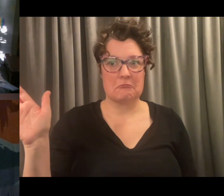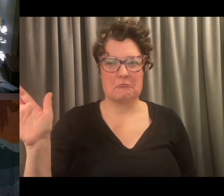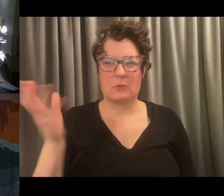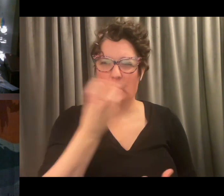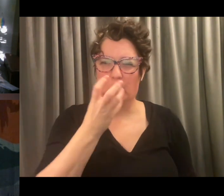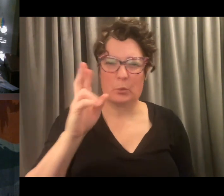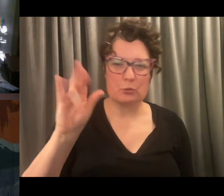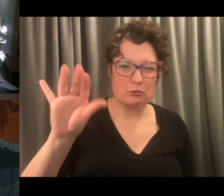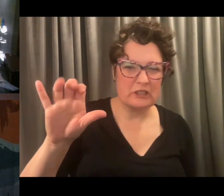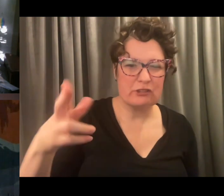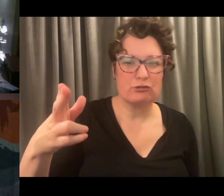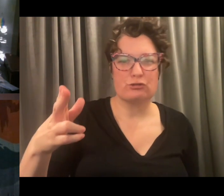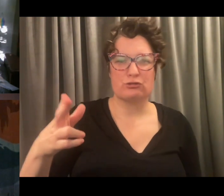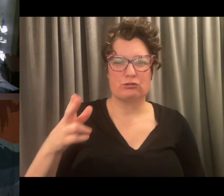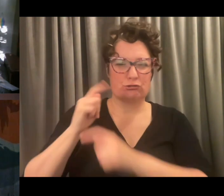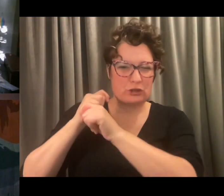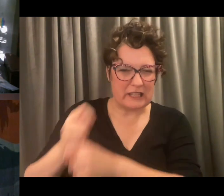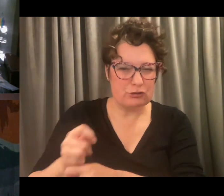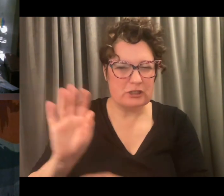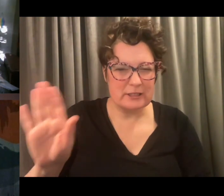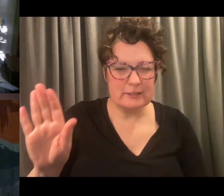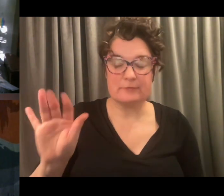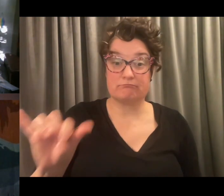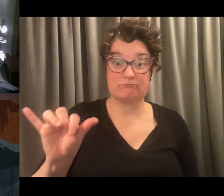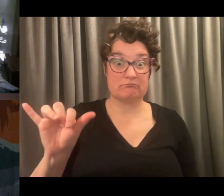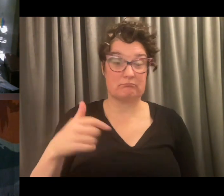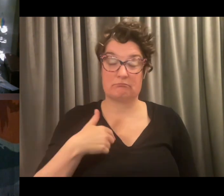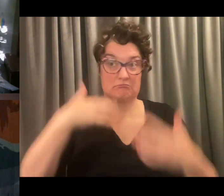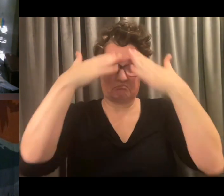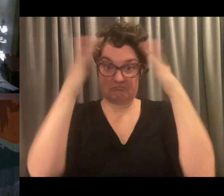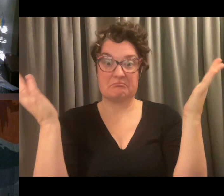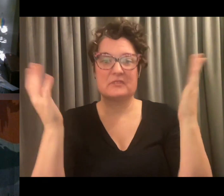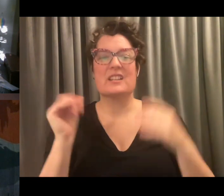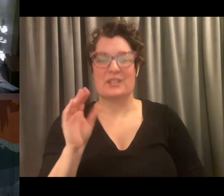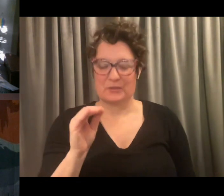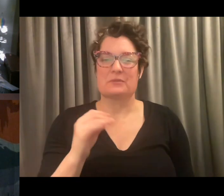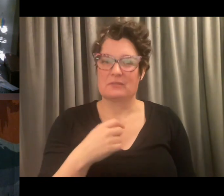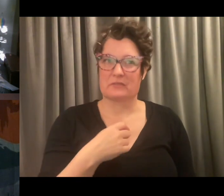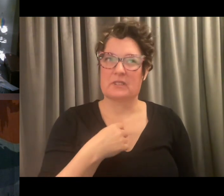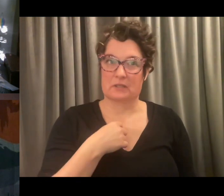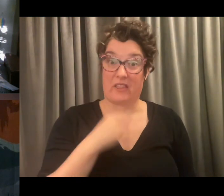and so I seriously was considering converting at that point. Nomy: Mm-hmm.